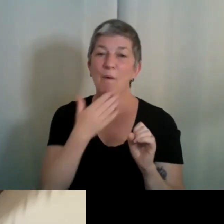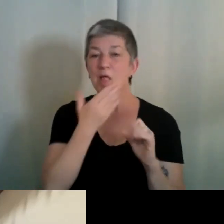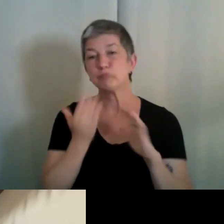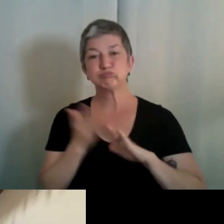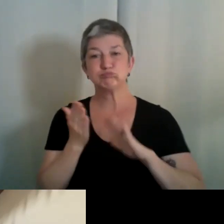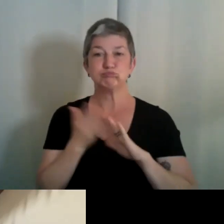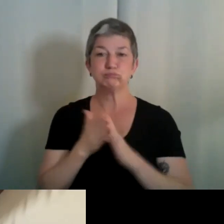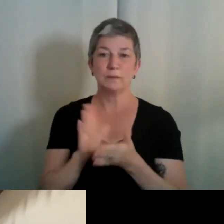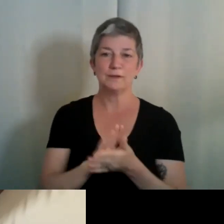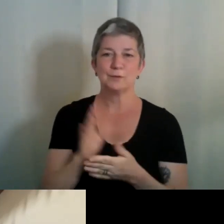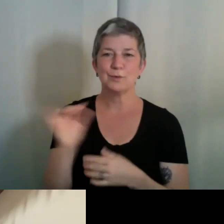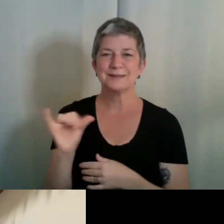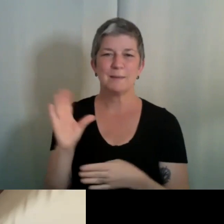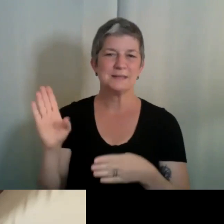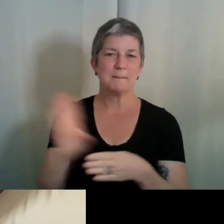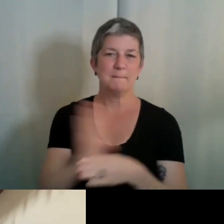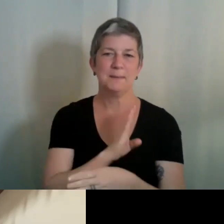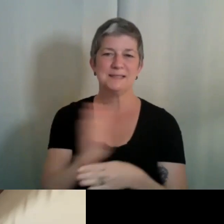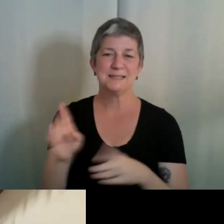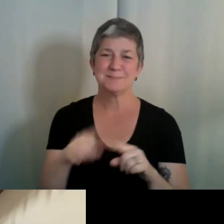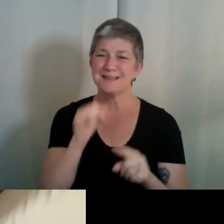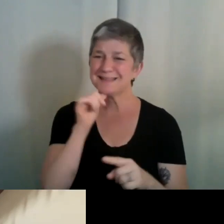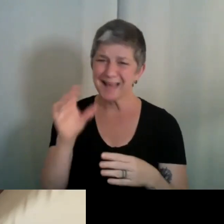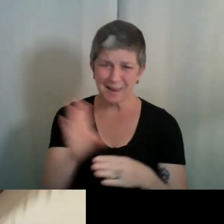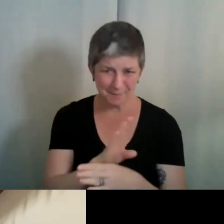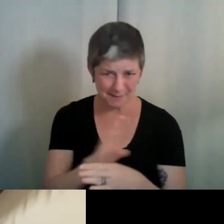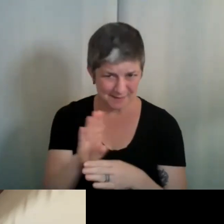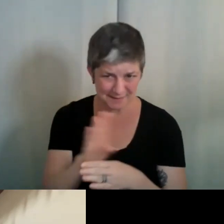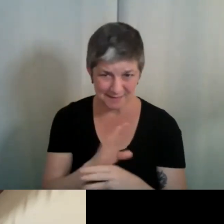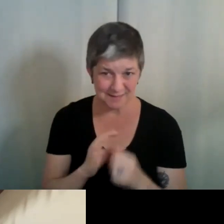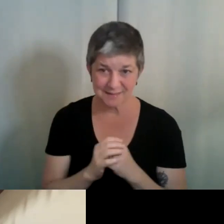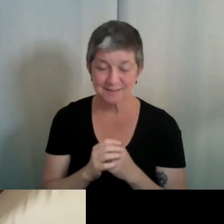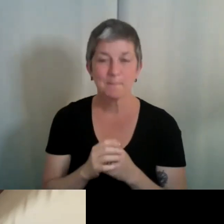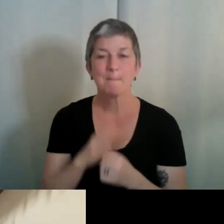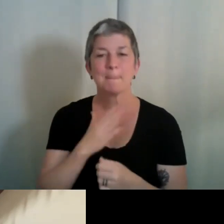business, but it's not. And that is my issue with charter